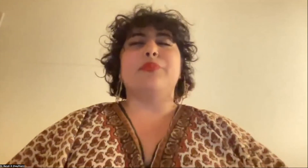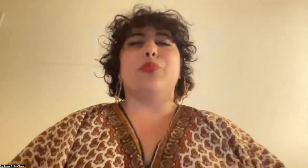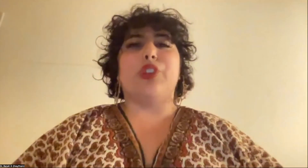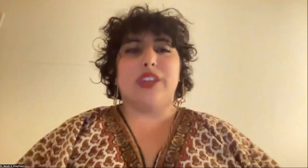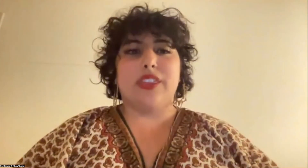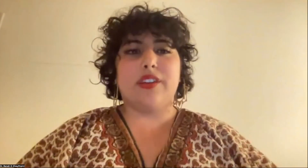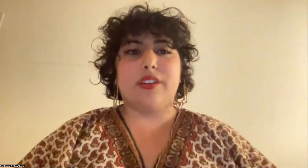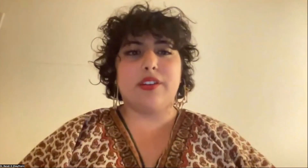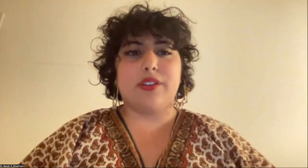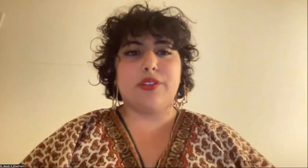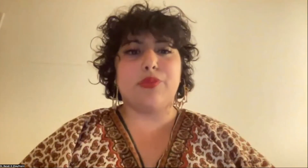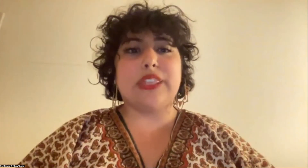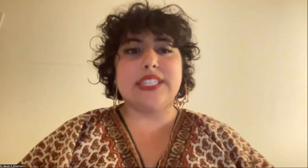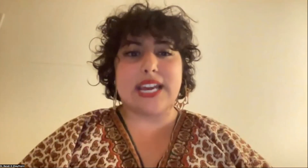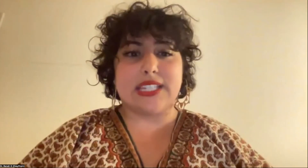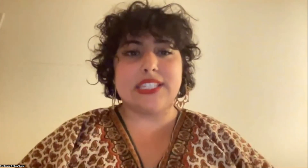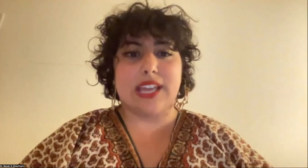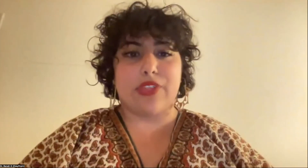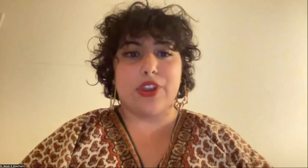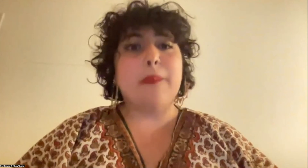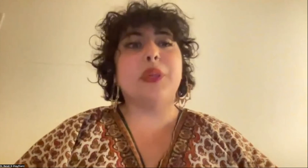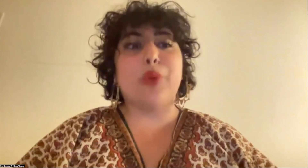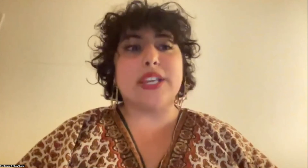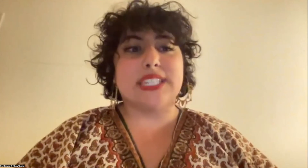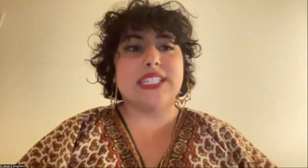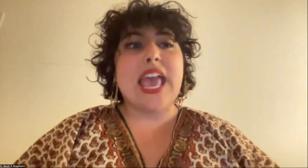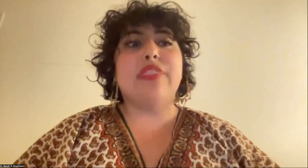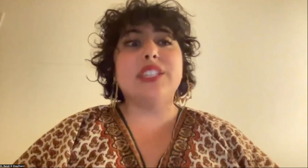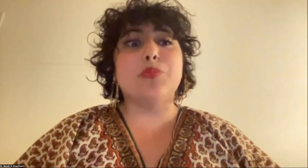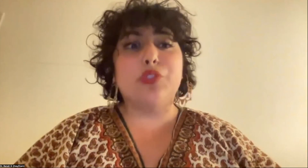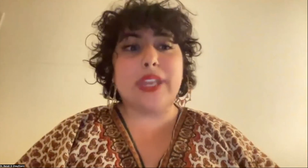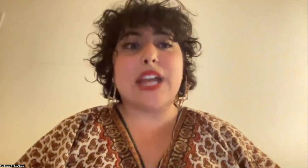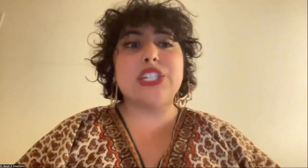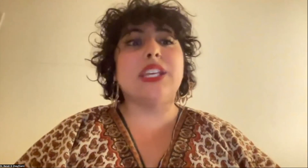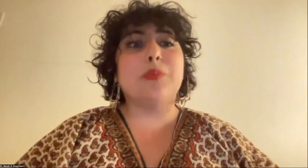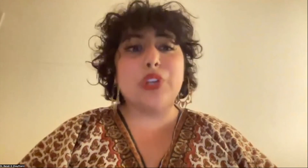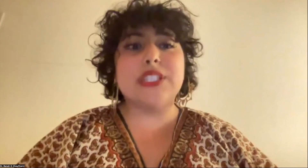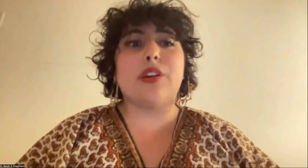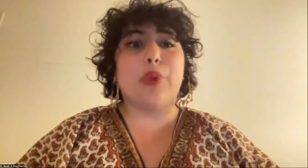breathe read the signs together be present and this movement actually imprints in our